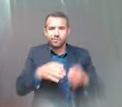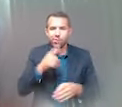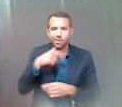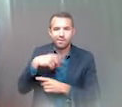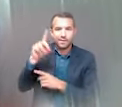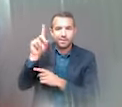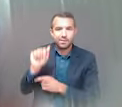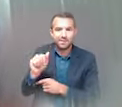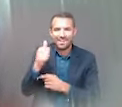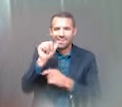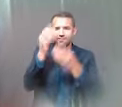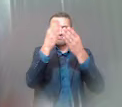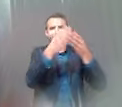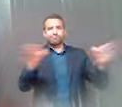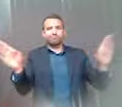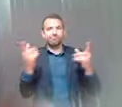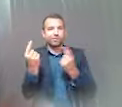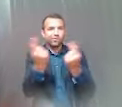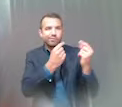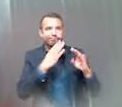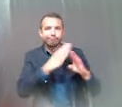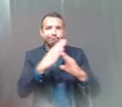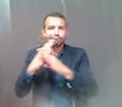And of course this year's anniversary comes at a time when